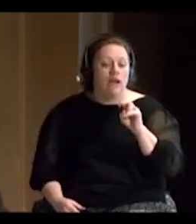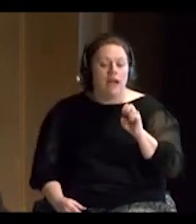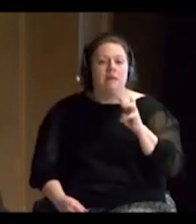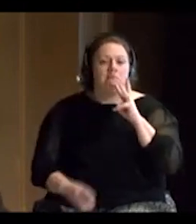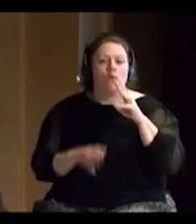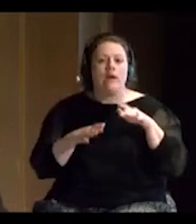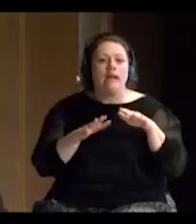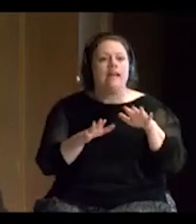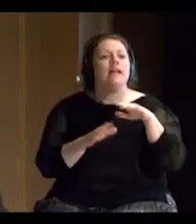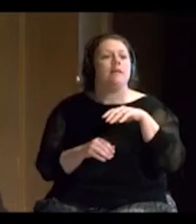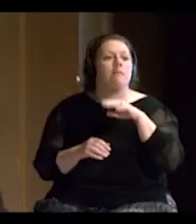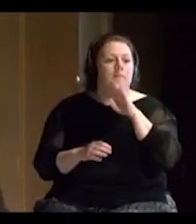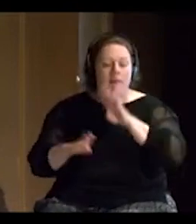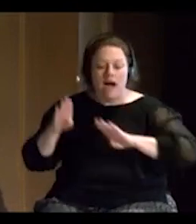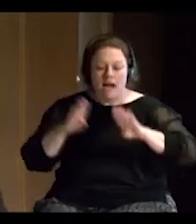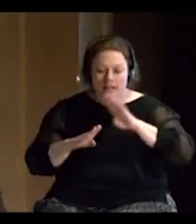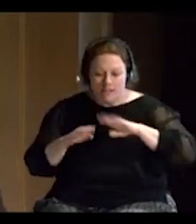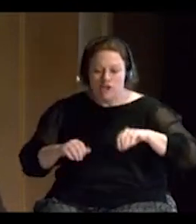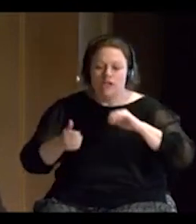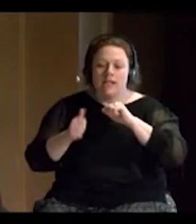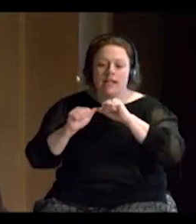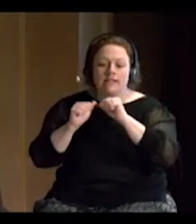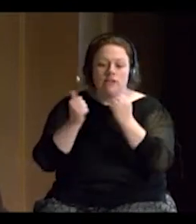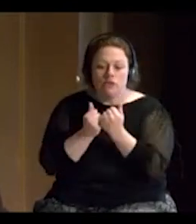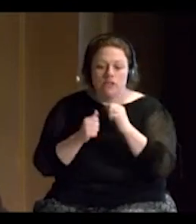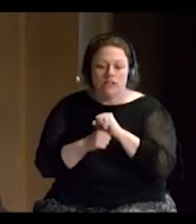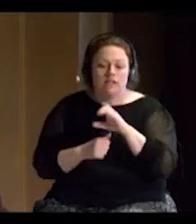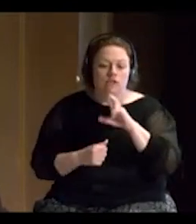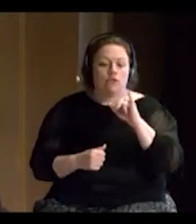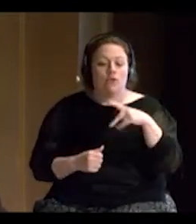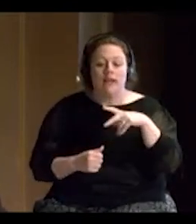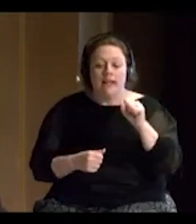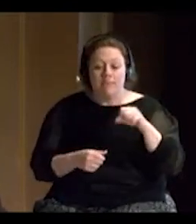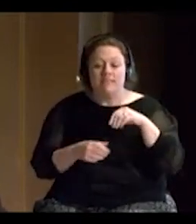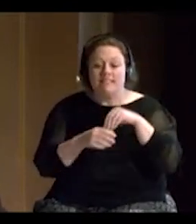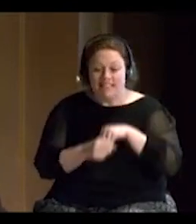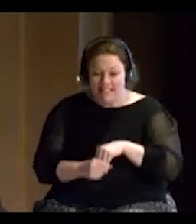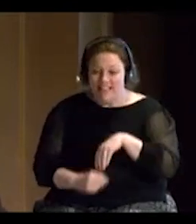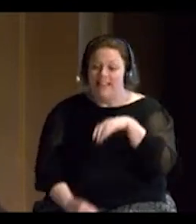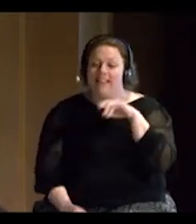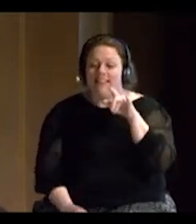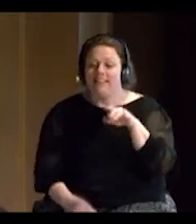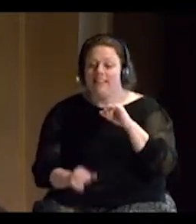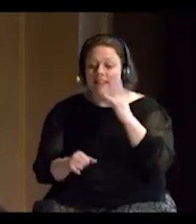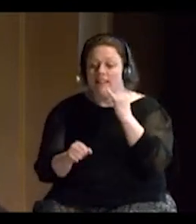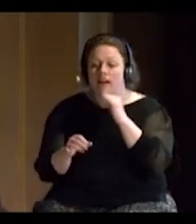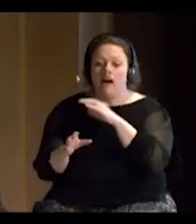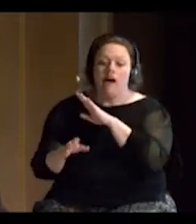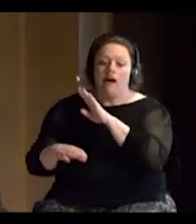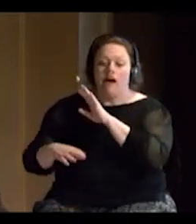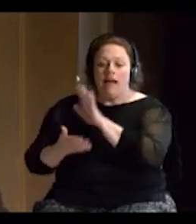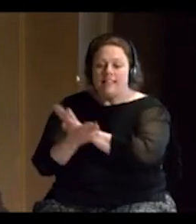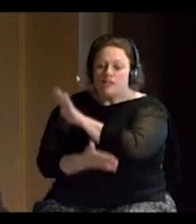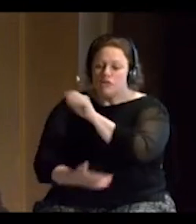of Scripps Institution of Oceanography, UC San Diego, a position he has held since last year.